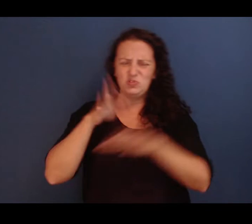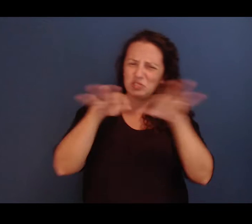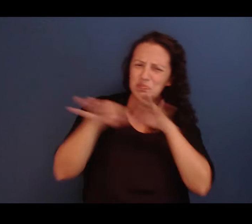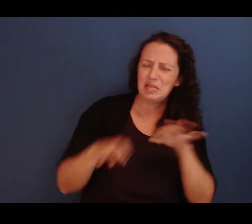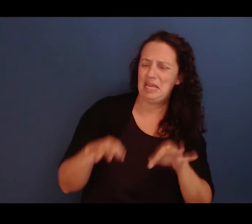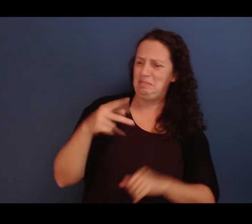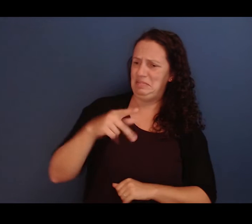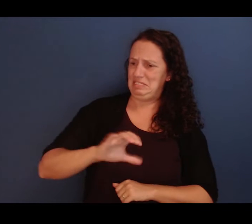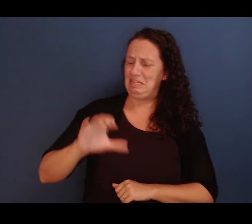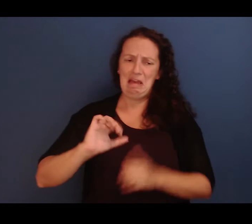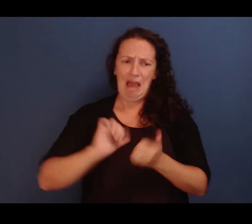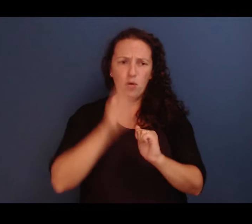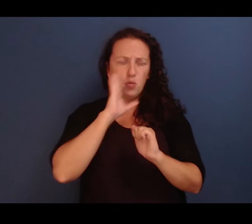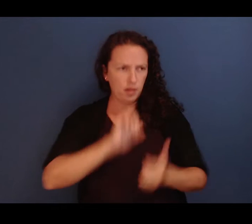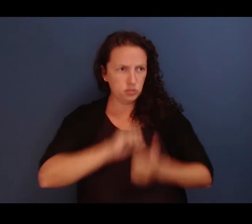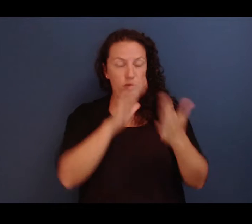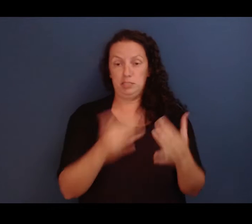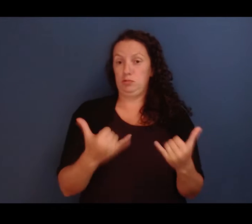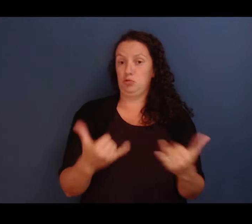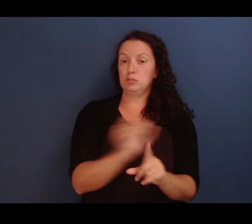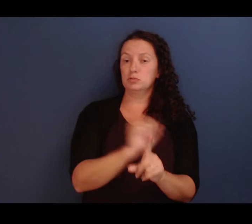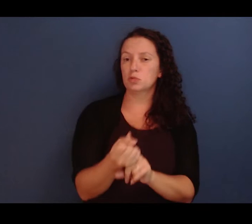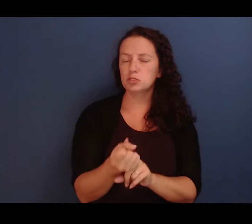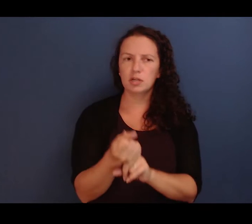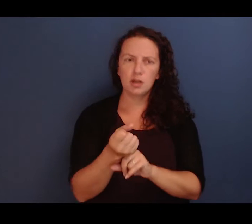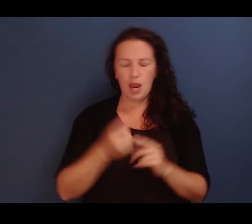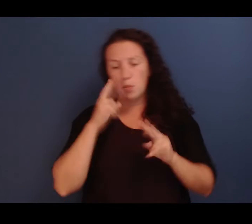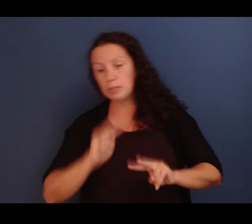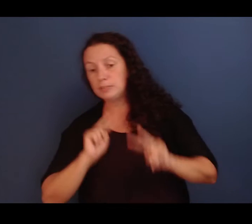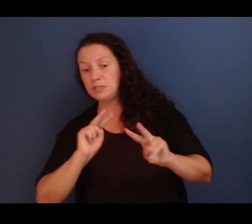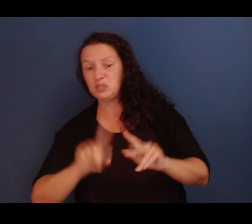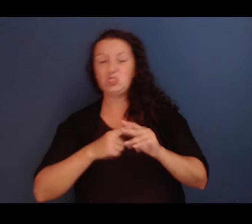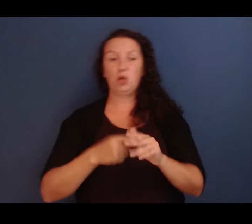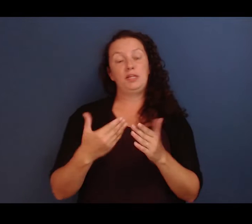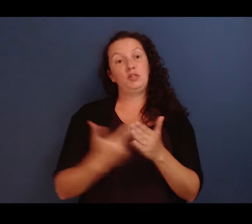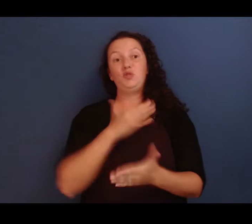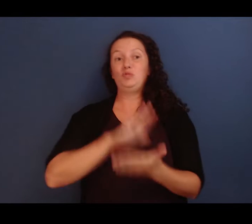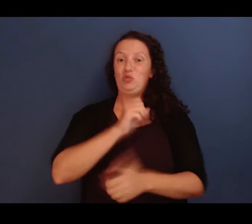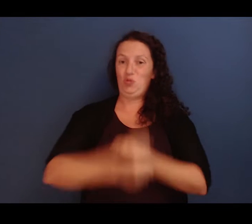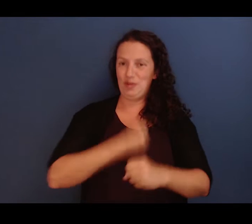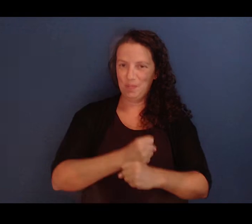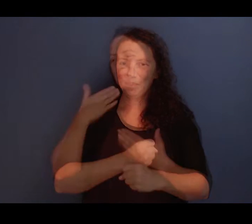to meet the moment we’re in, and what we have to look forward to as we start this new academic year.